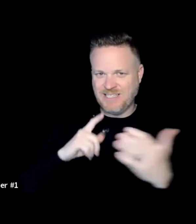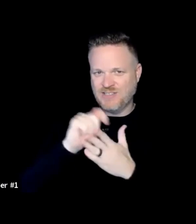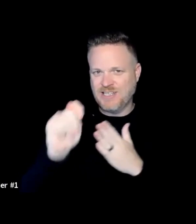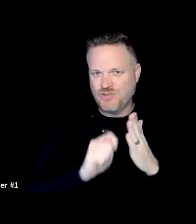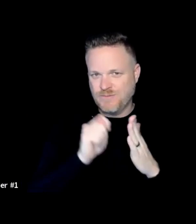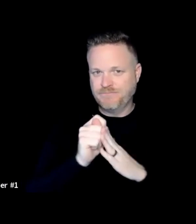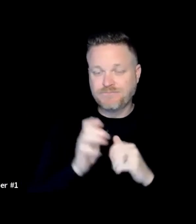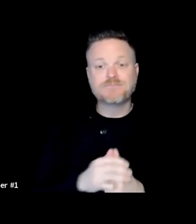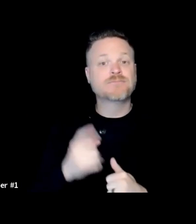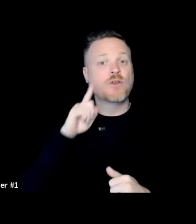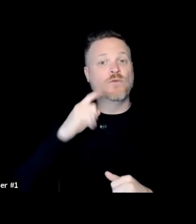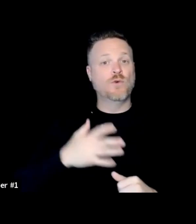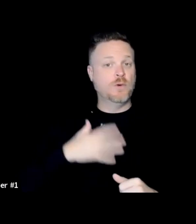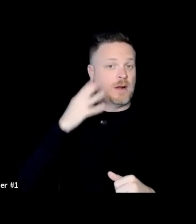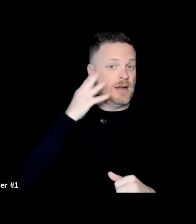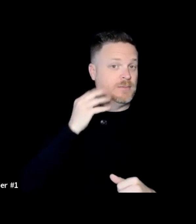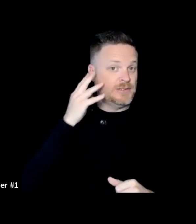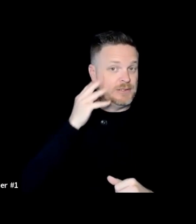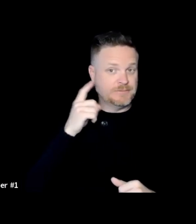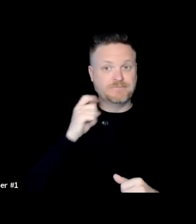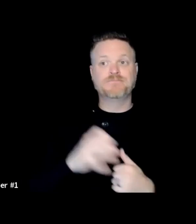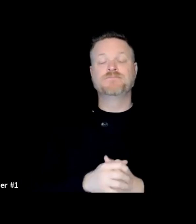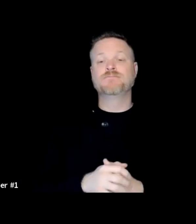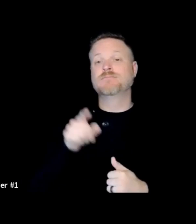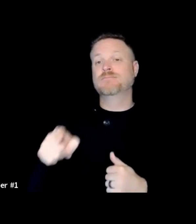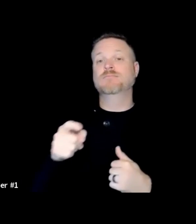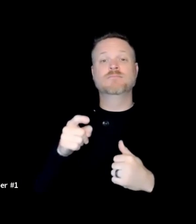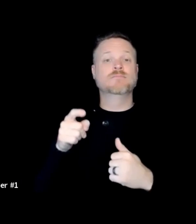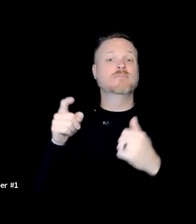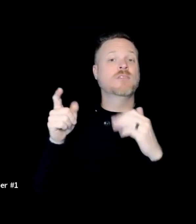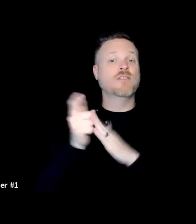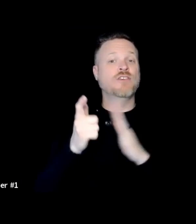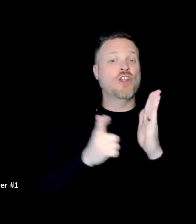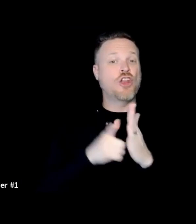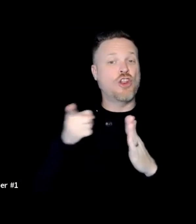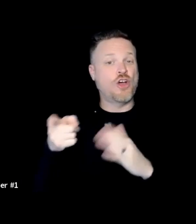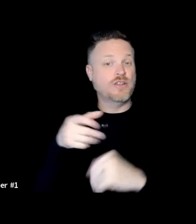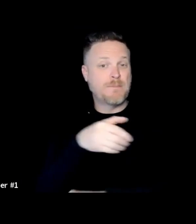In my experience, the power of law is to effectuate change.